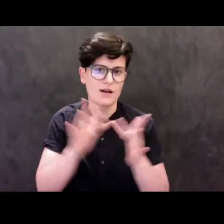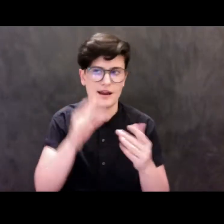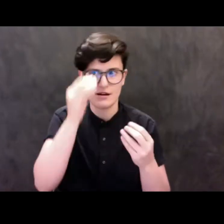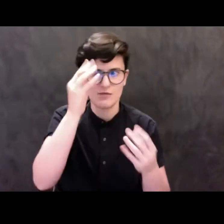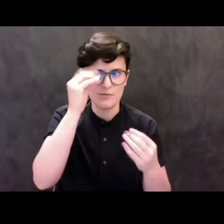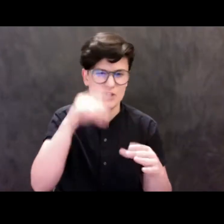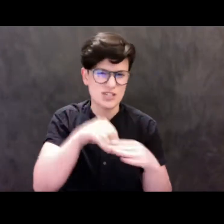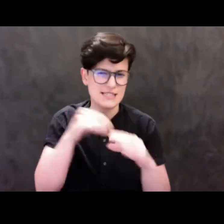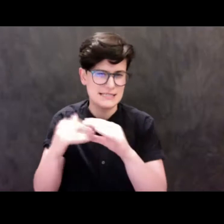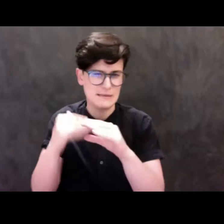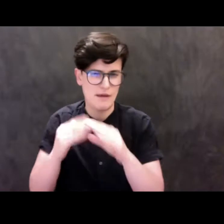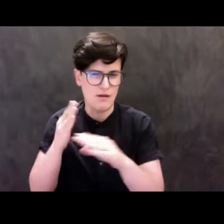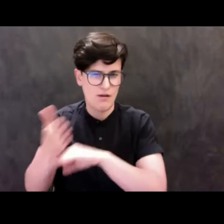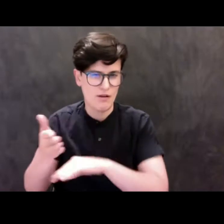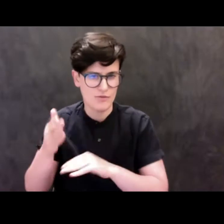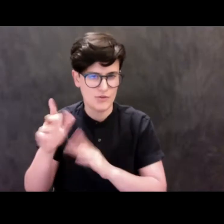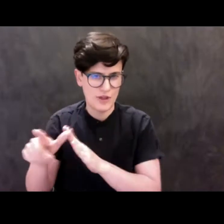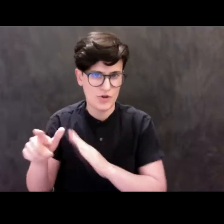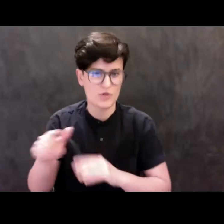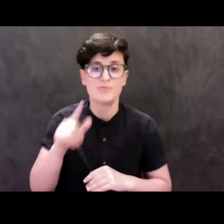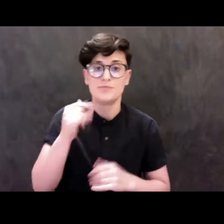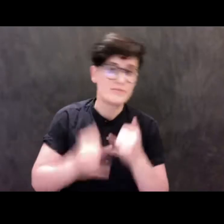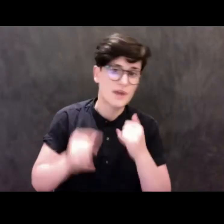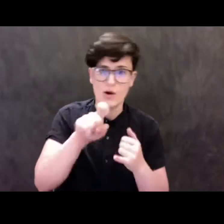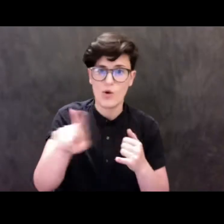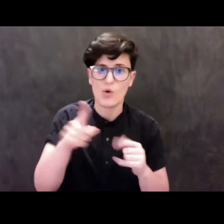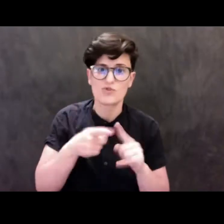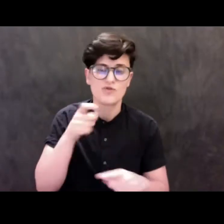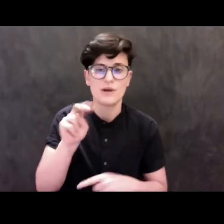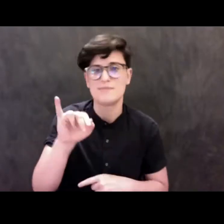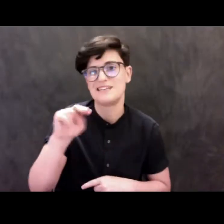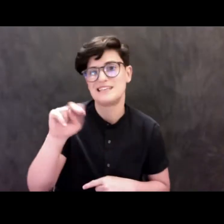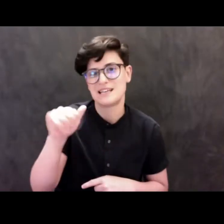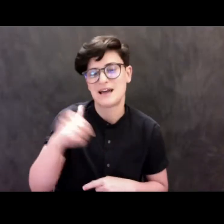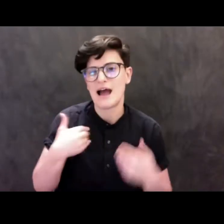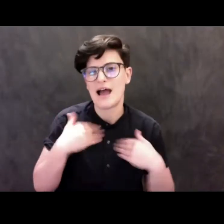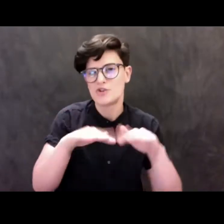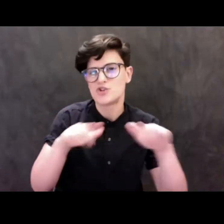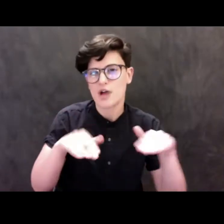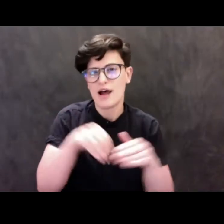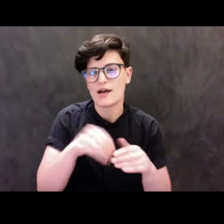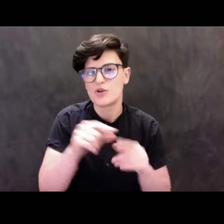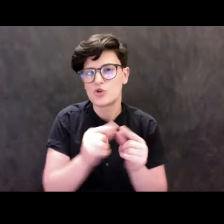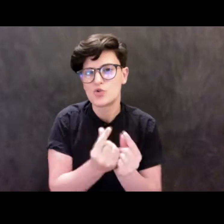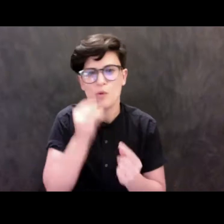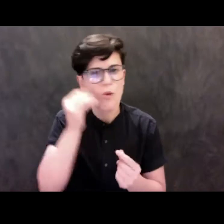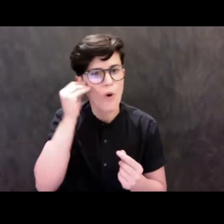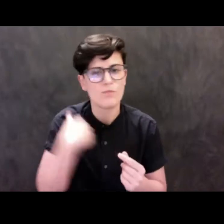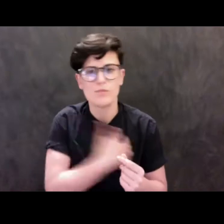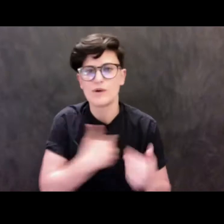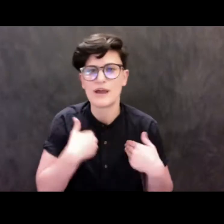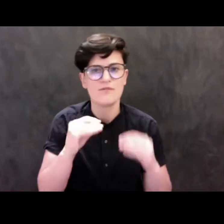The last question, I have a child in a group home and we have no rights nor does he have